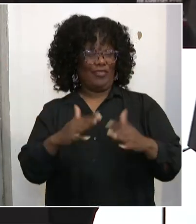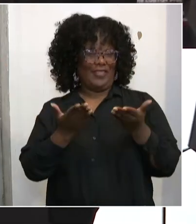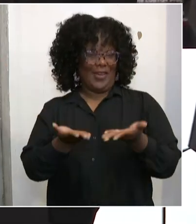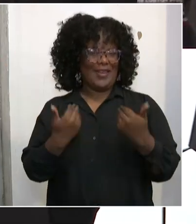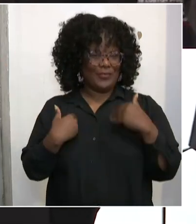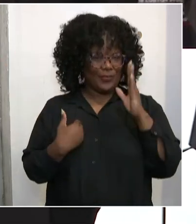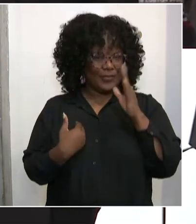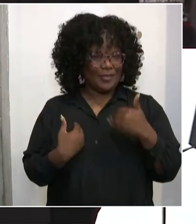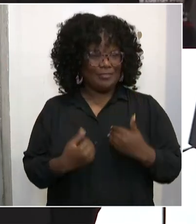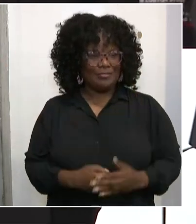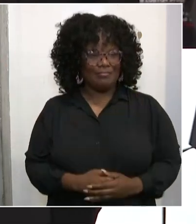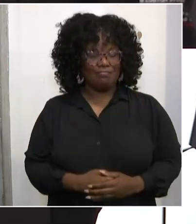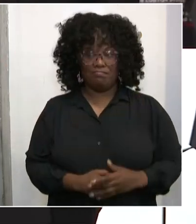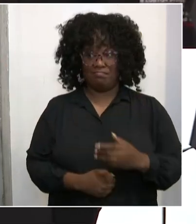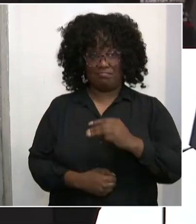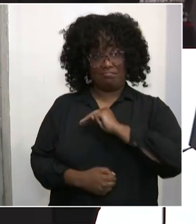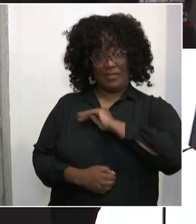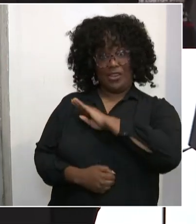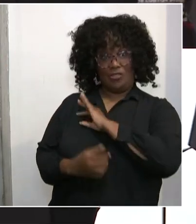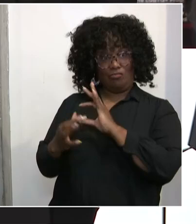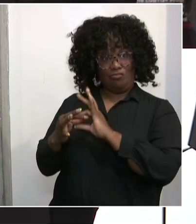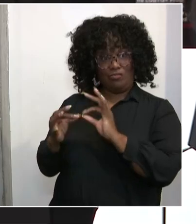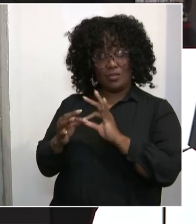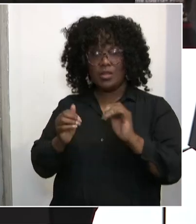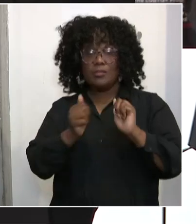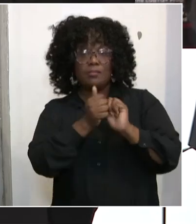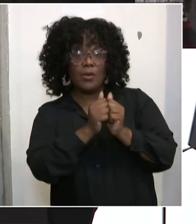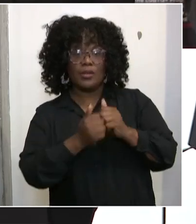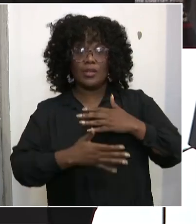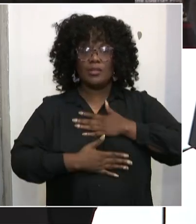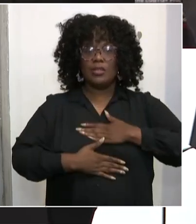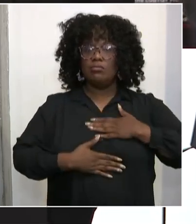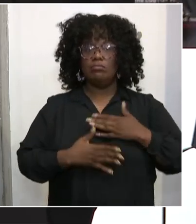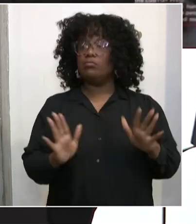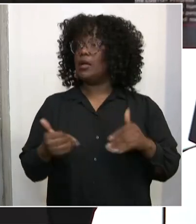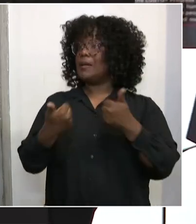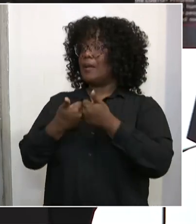we know that sports and entertainment is not just fun and games, it's dollars and cents,